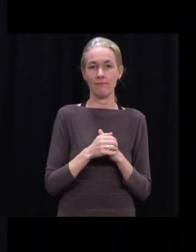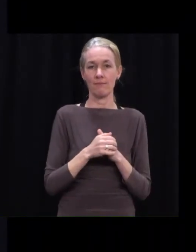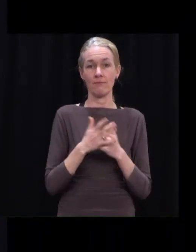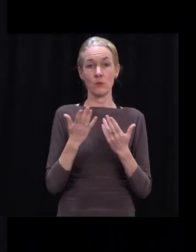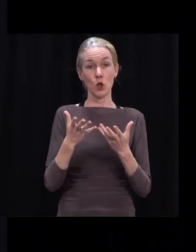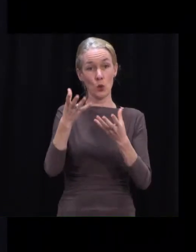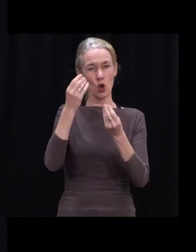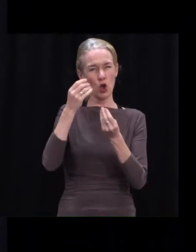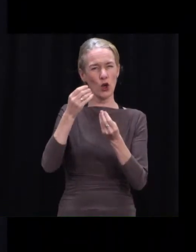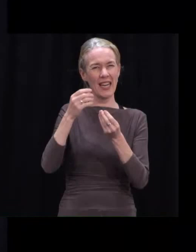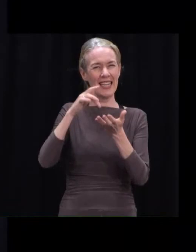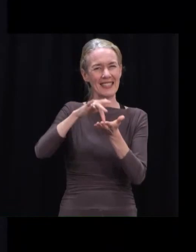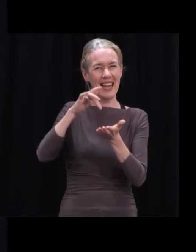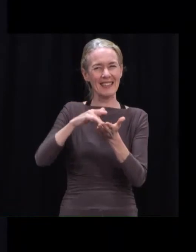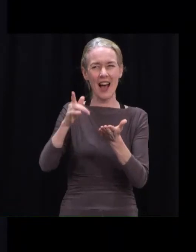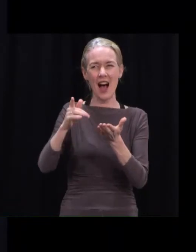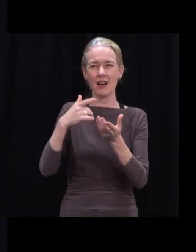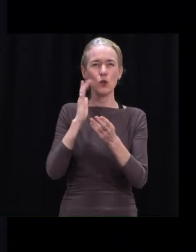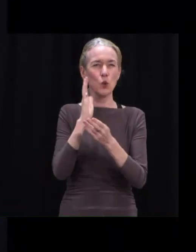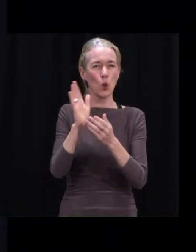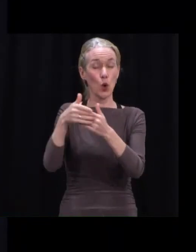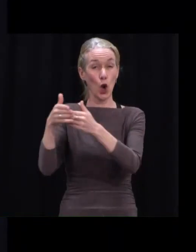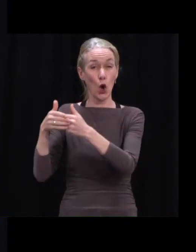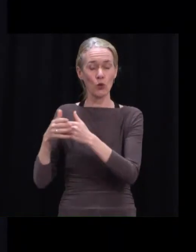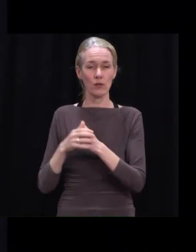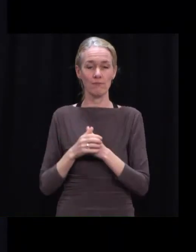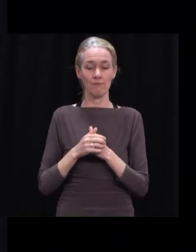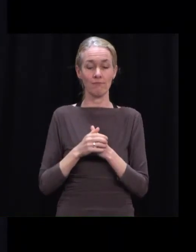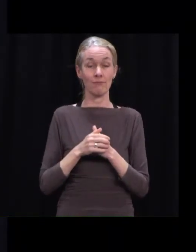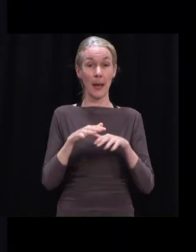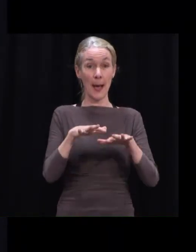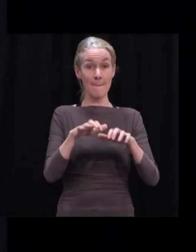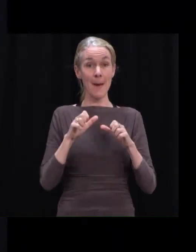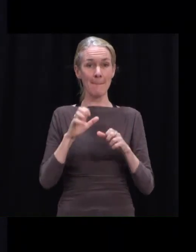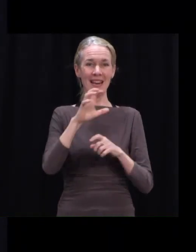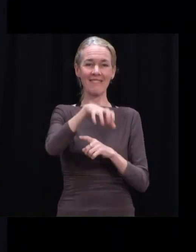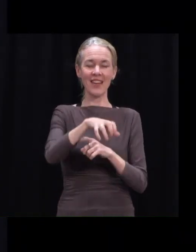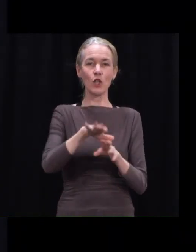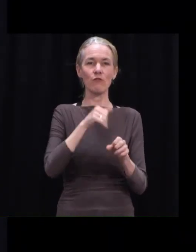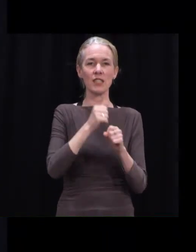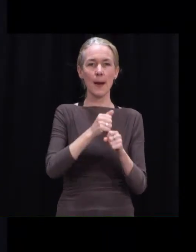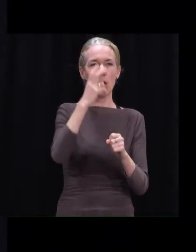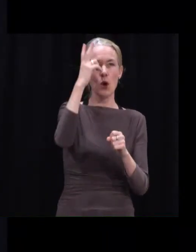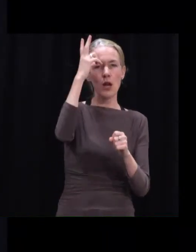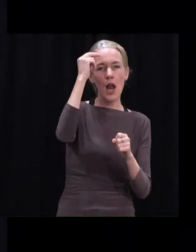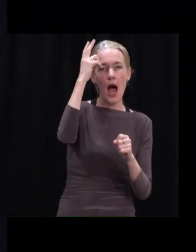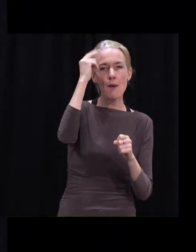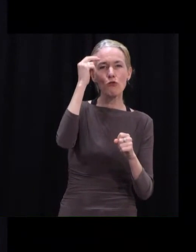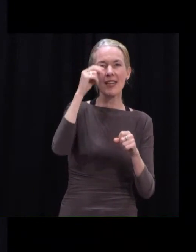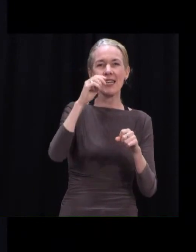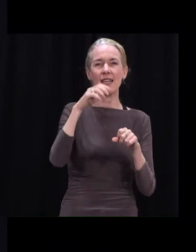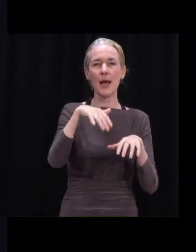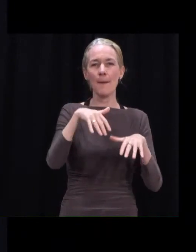children only go school if they're children of essential